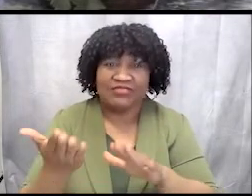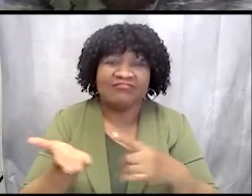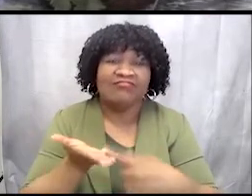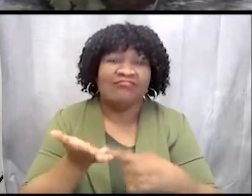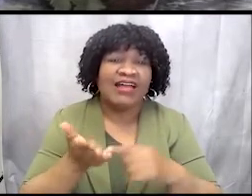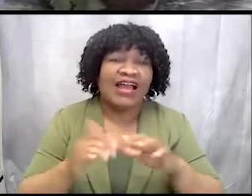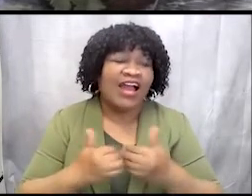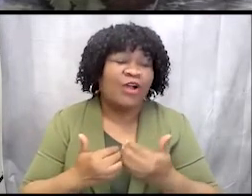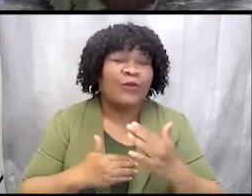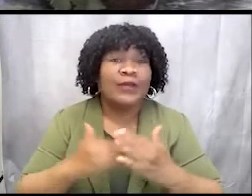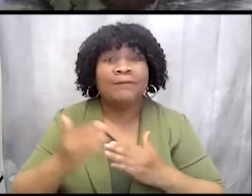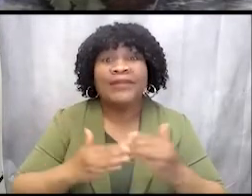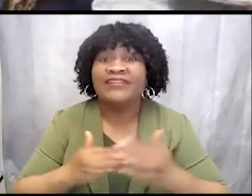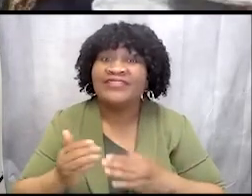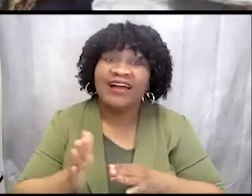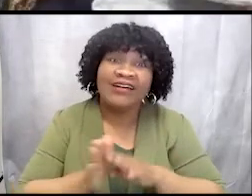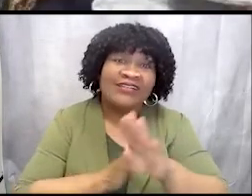how do we build the next generation of leaders?